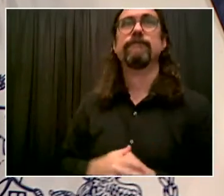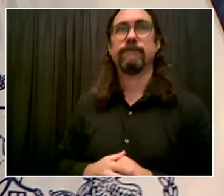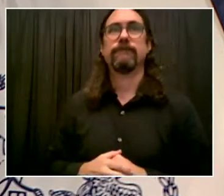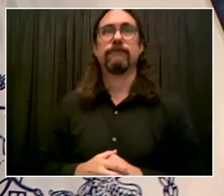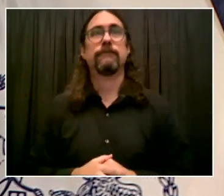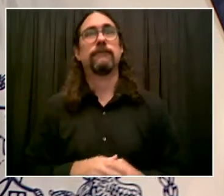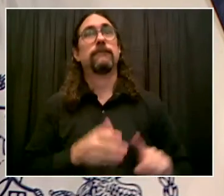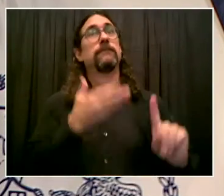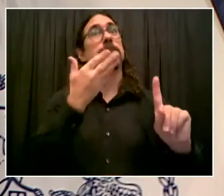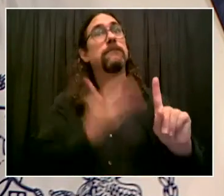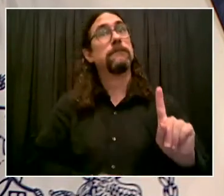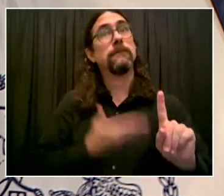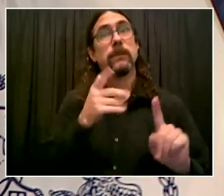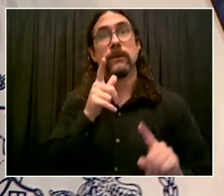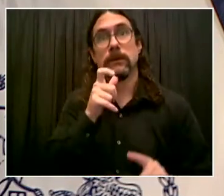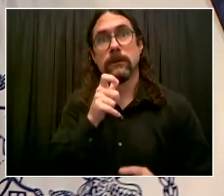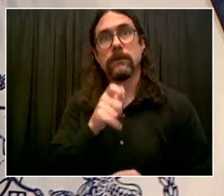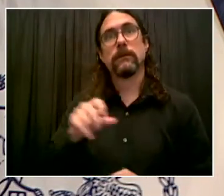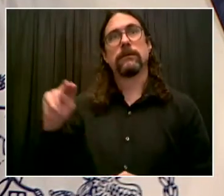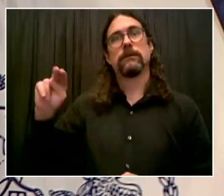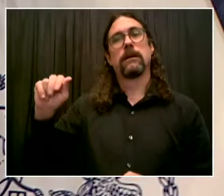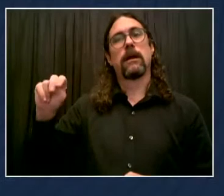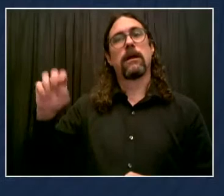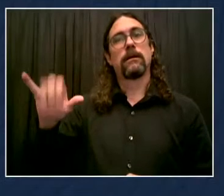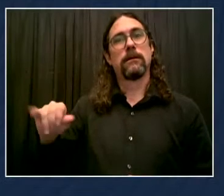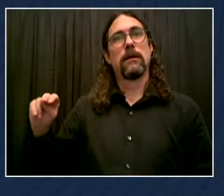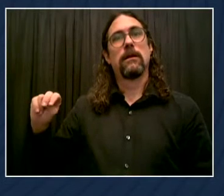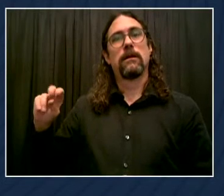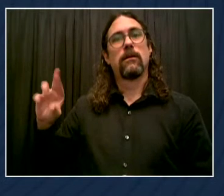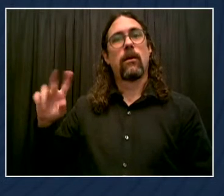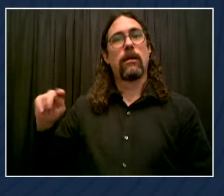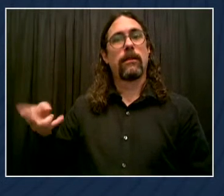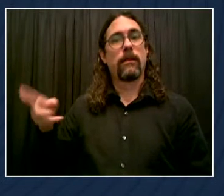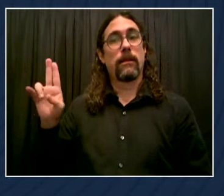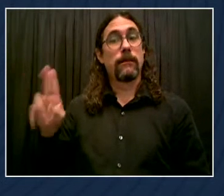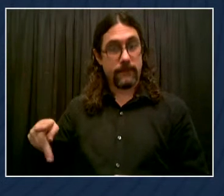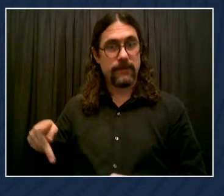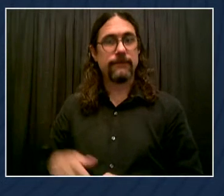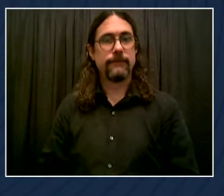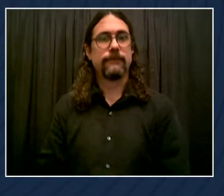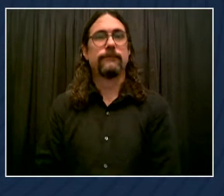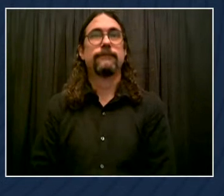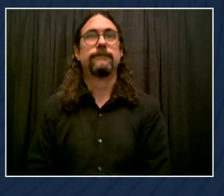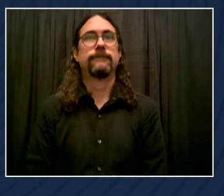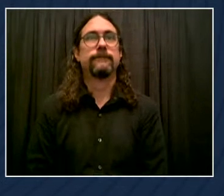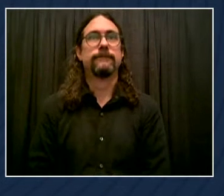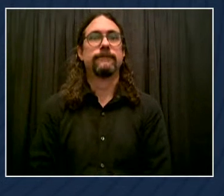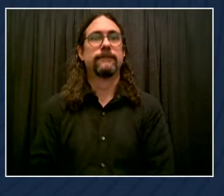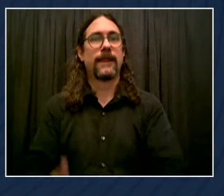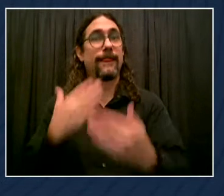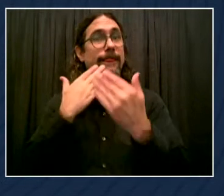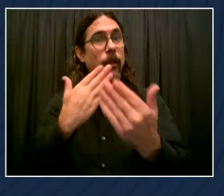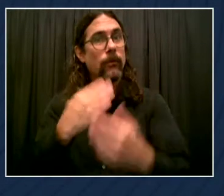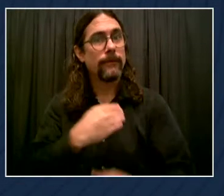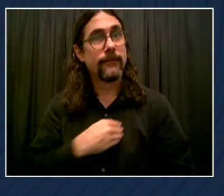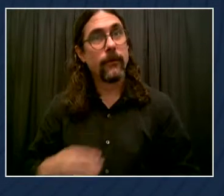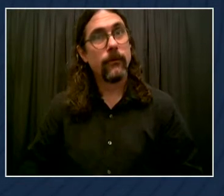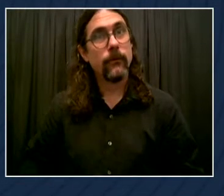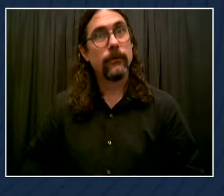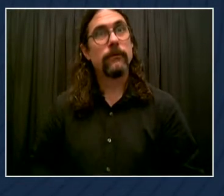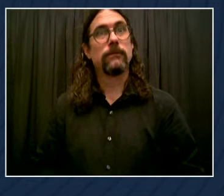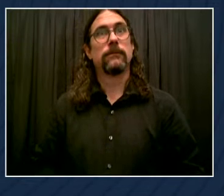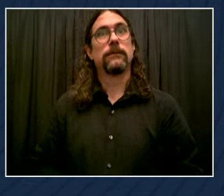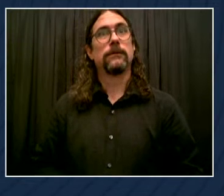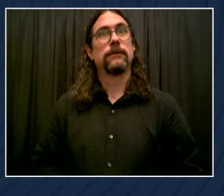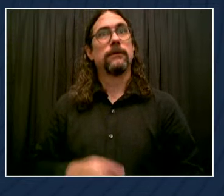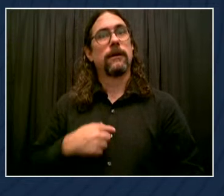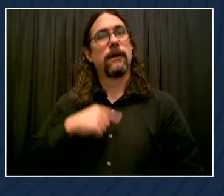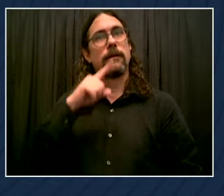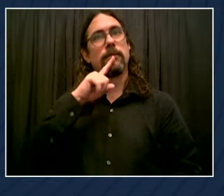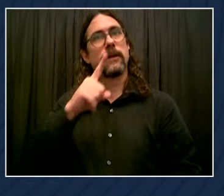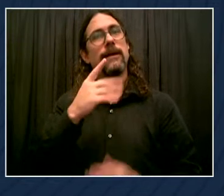PRESIDNTE OF THE